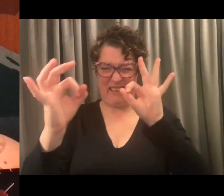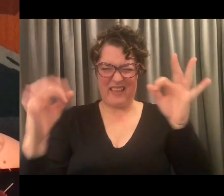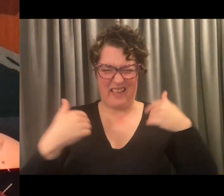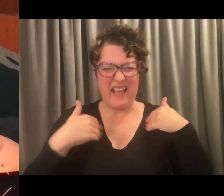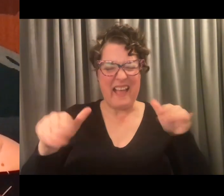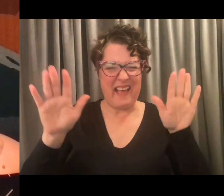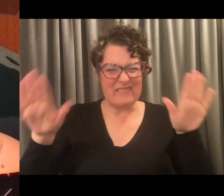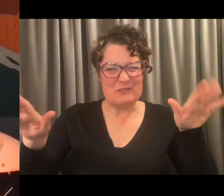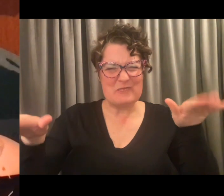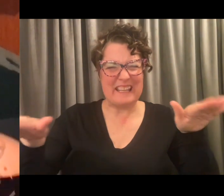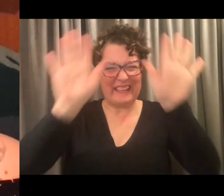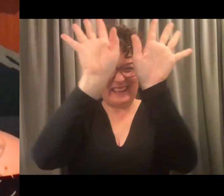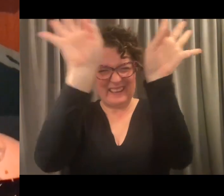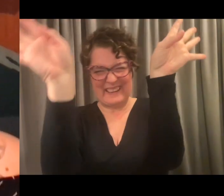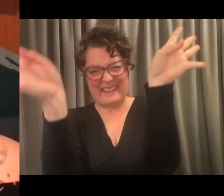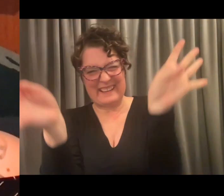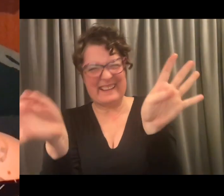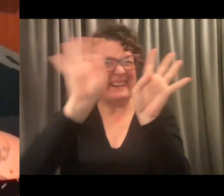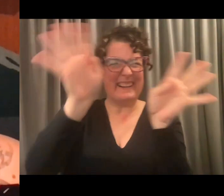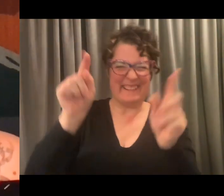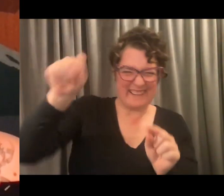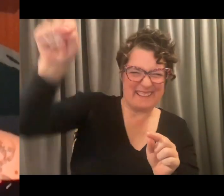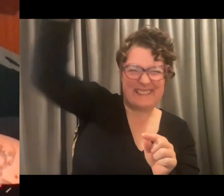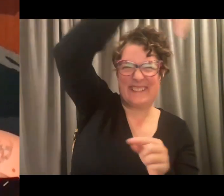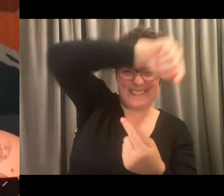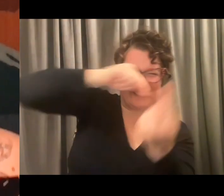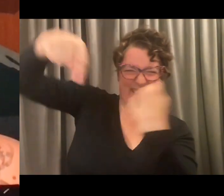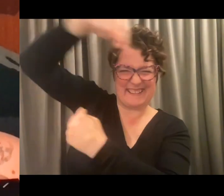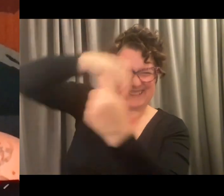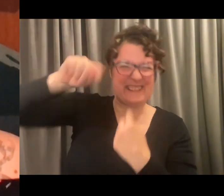of the second ring right there inside of the great big golden ring